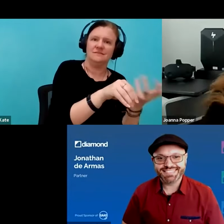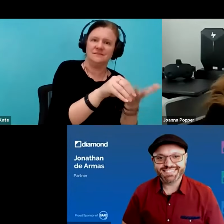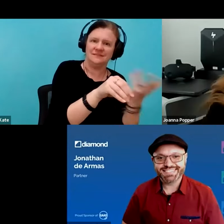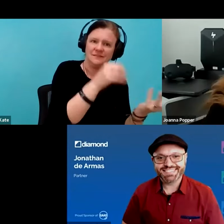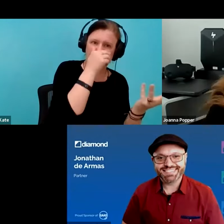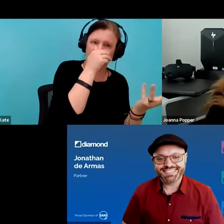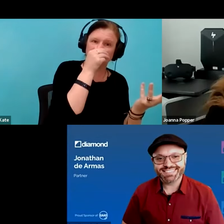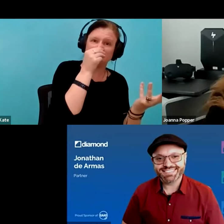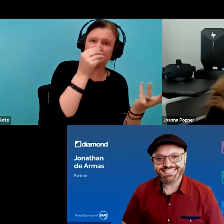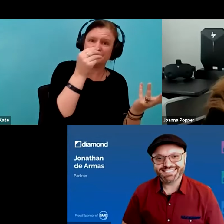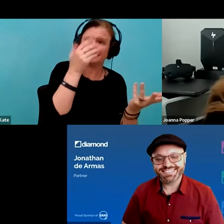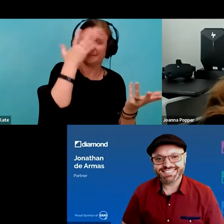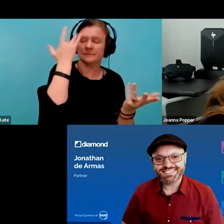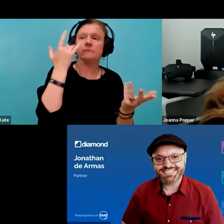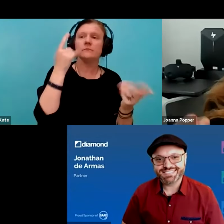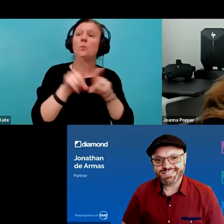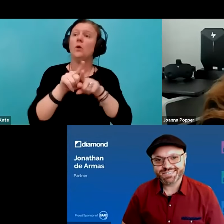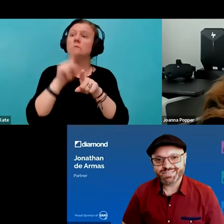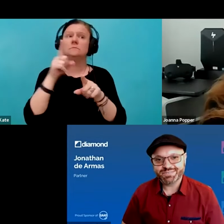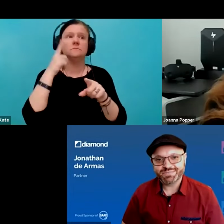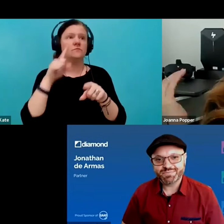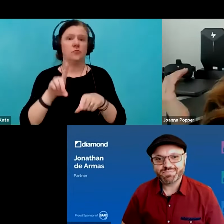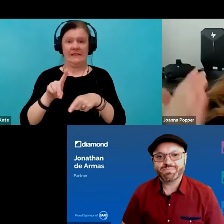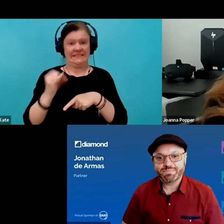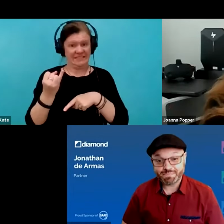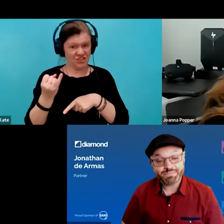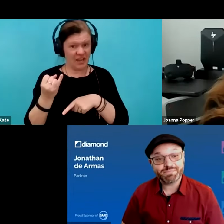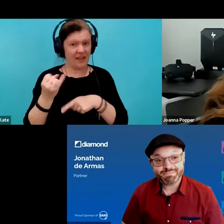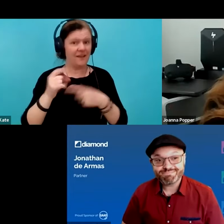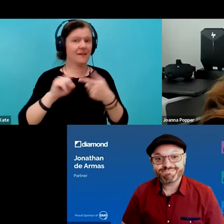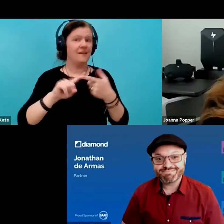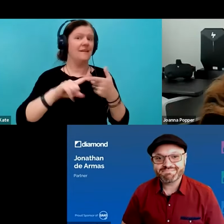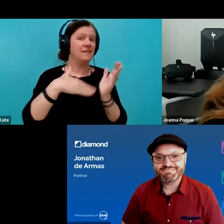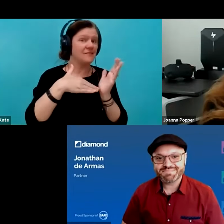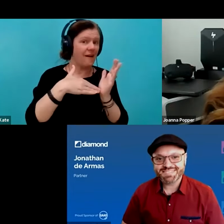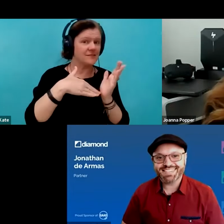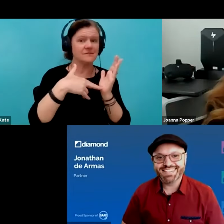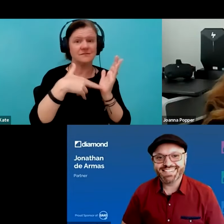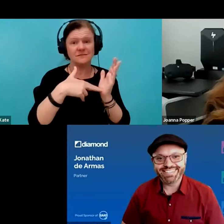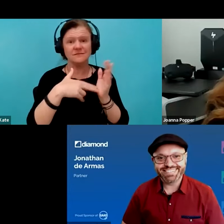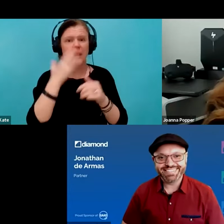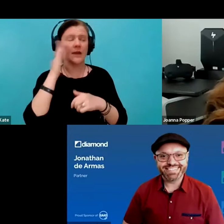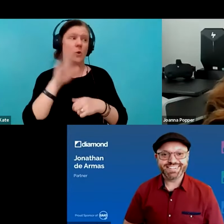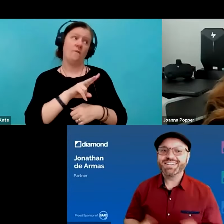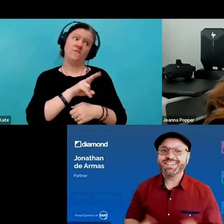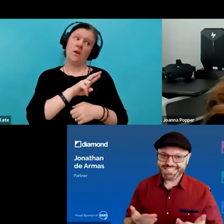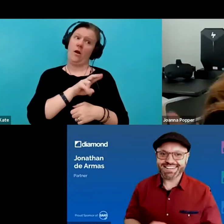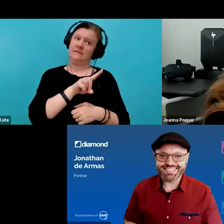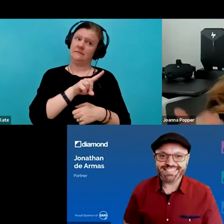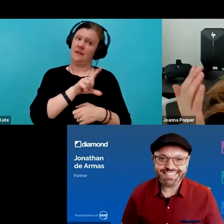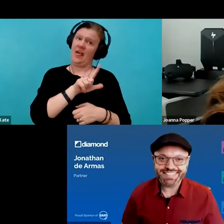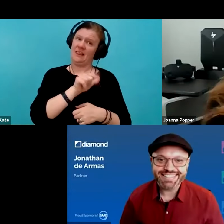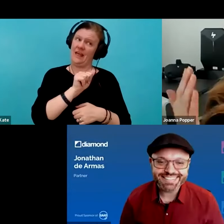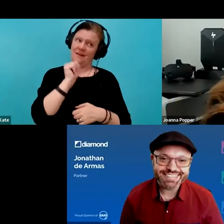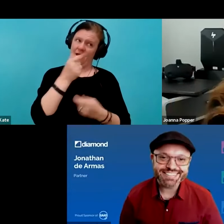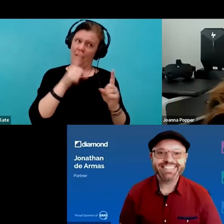and for something. Also very important like DJ, you know, all these years later, because we are LA hasn't happened in a few years now. Jonathan de Armas: Exactly. Joanna Popper: You remember how to DJ